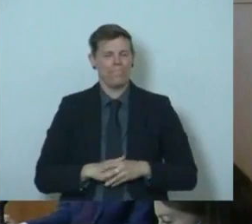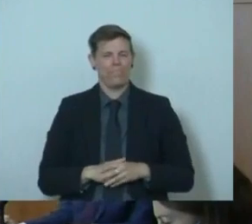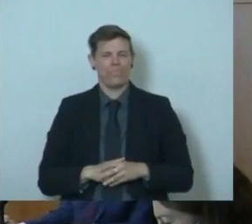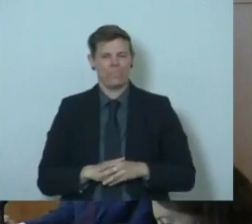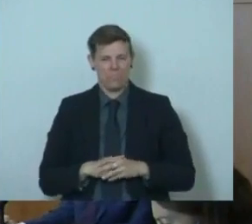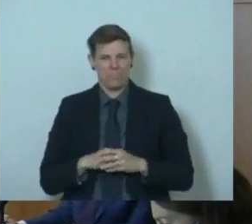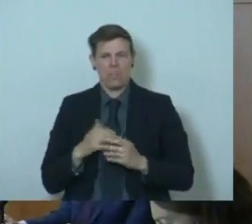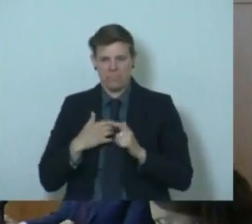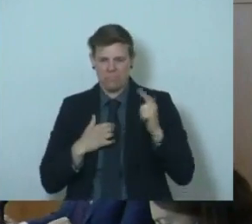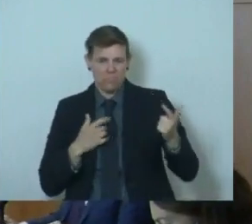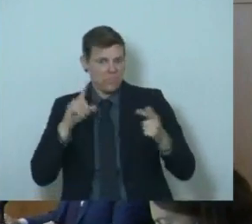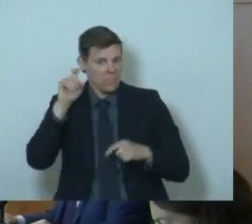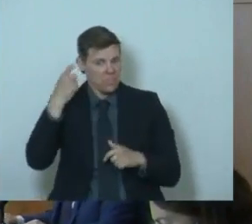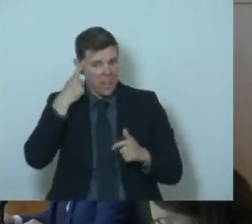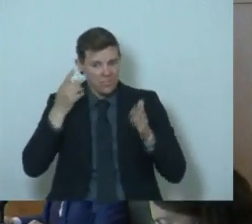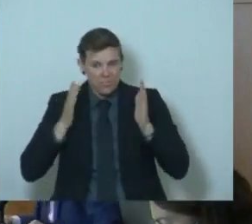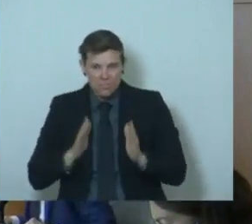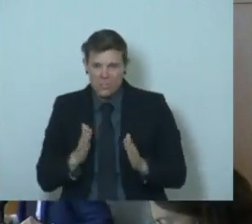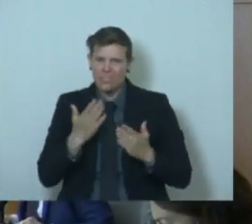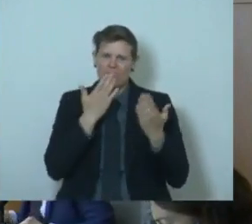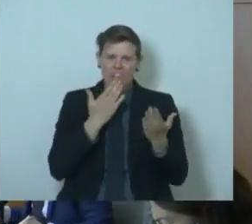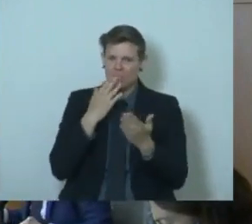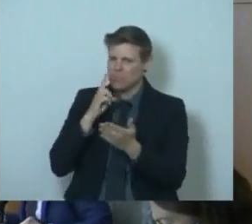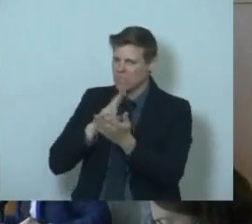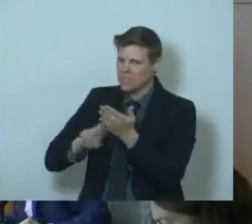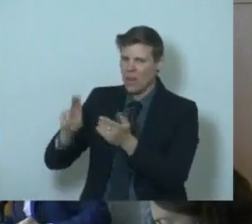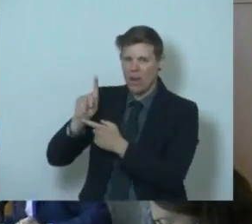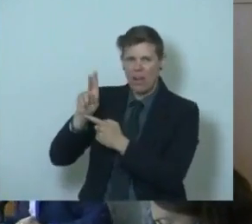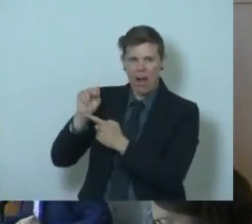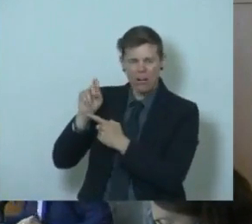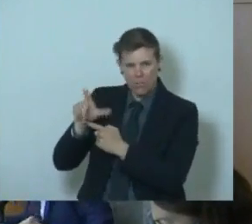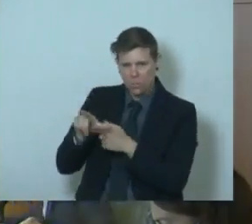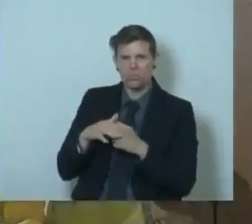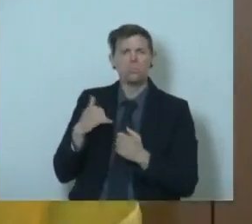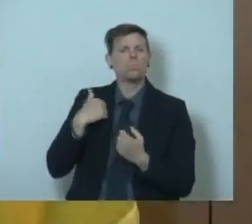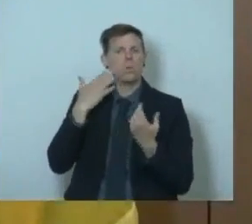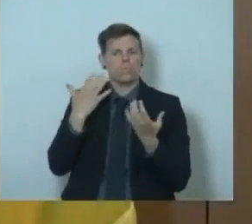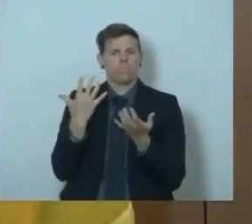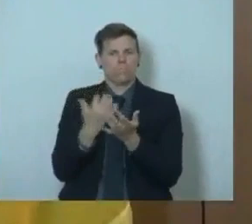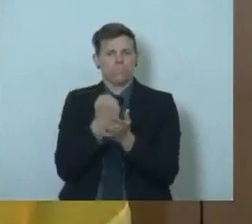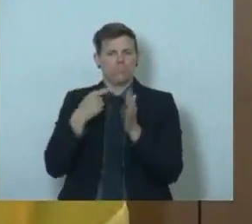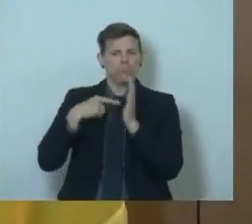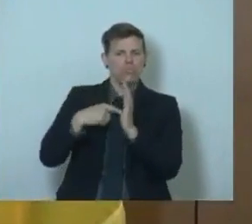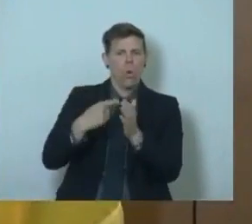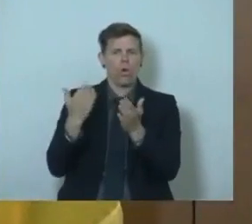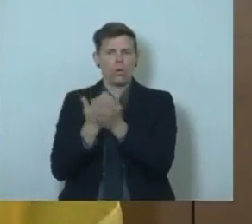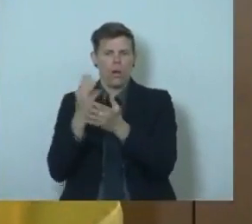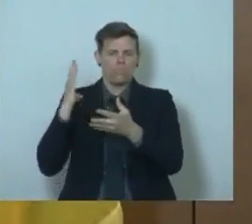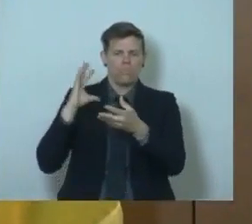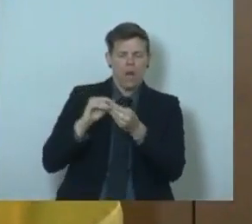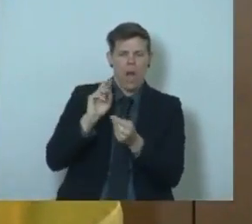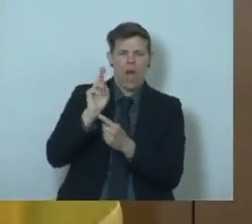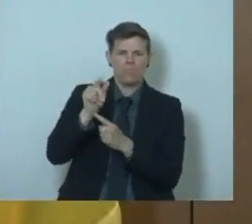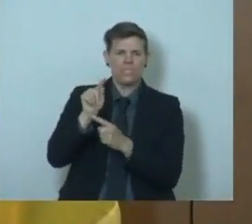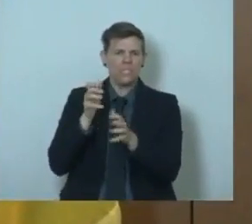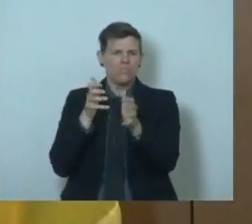CONGRATULATIONS AND THANK YOU TO OUR MRC ON TEARS. VOLUNTEERS READ.